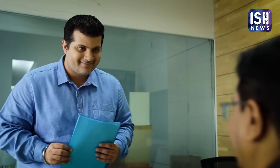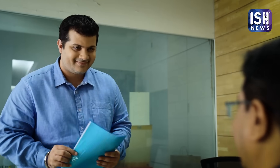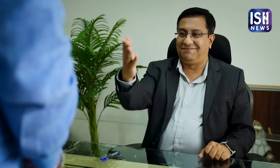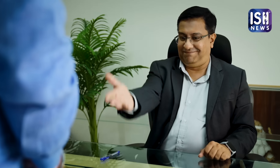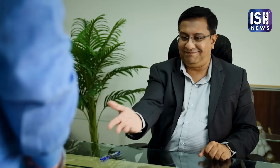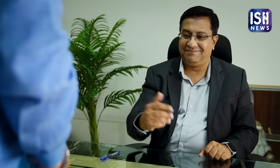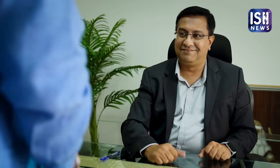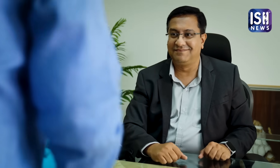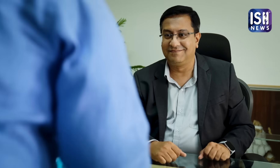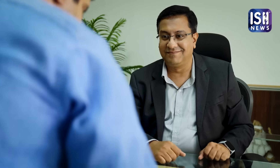Take a seat.